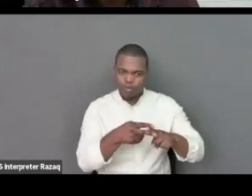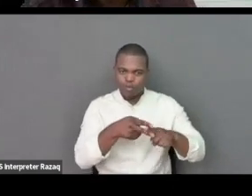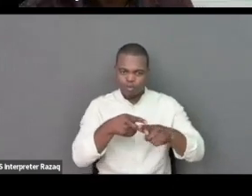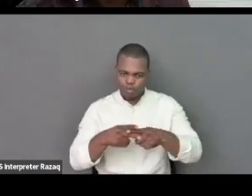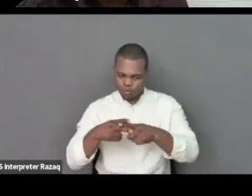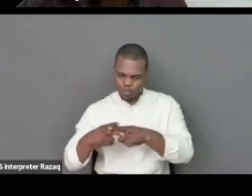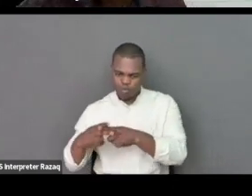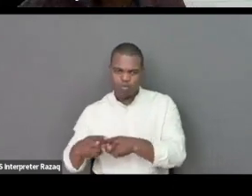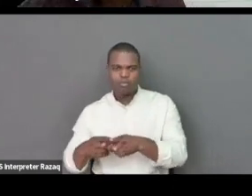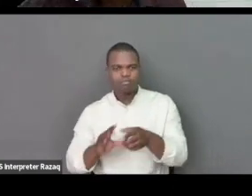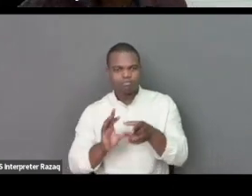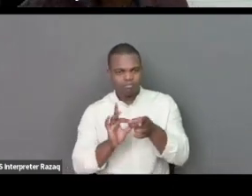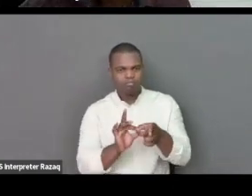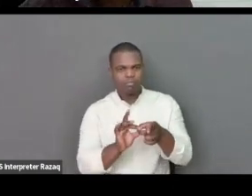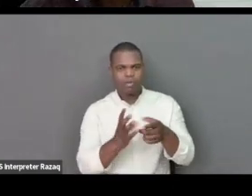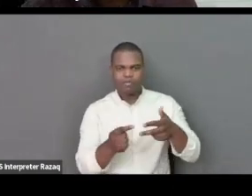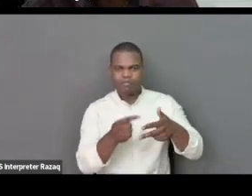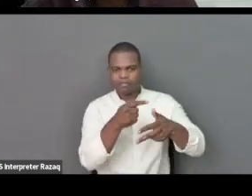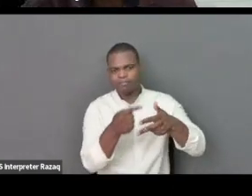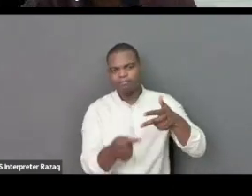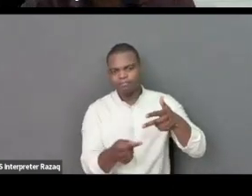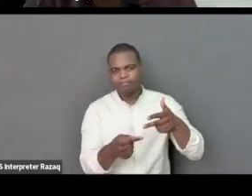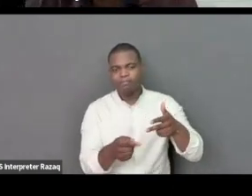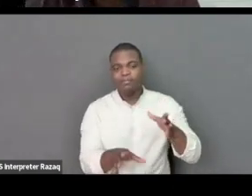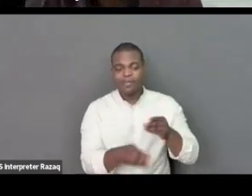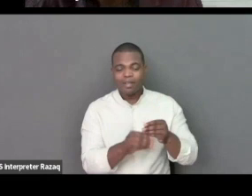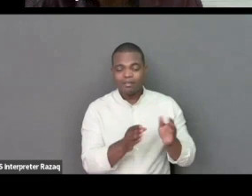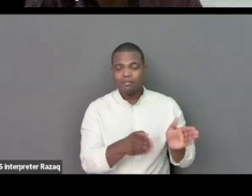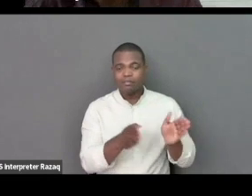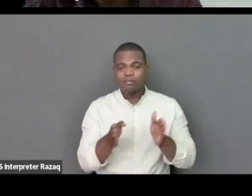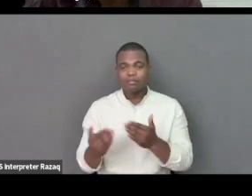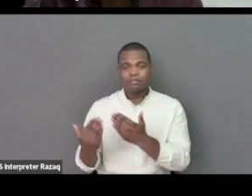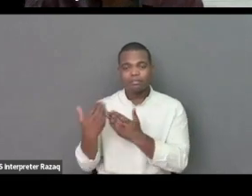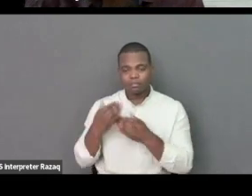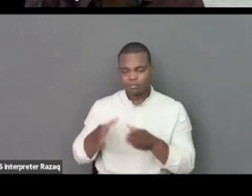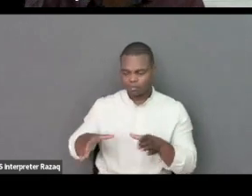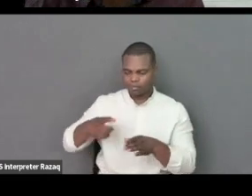monitoring and